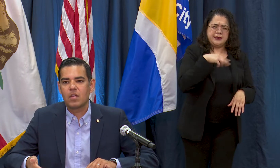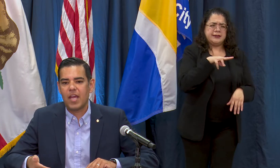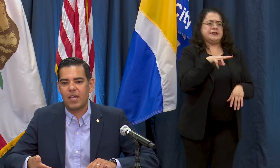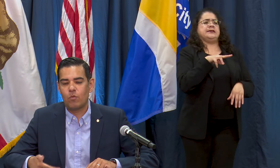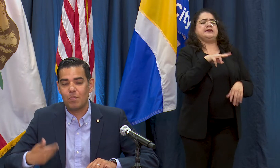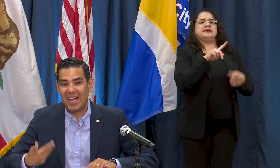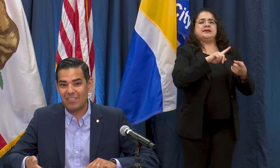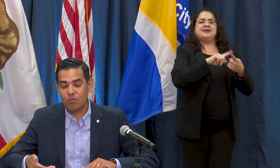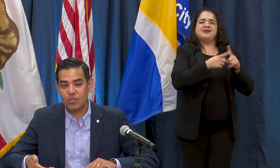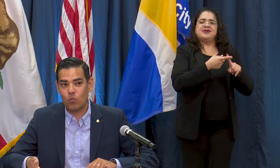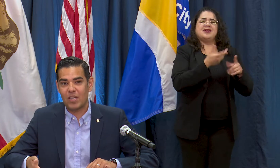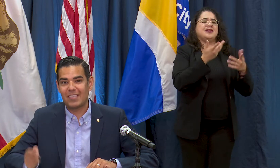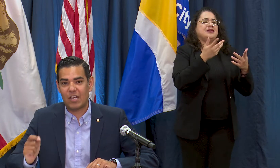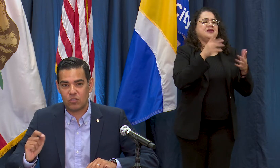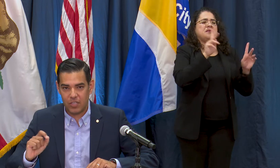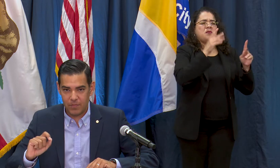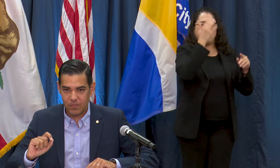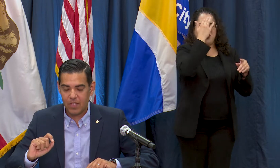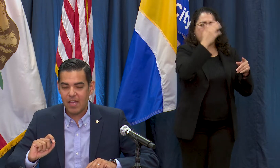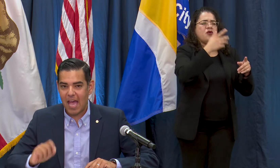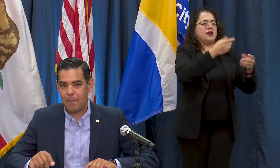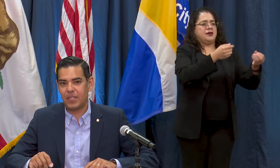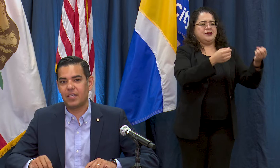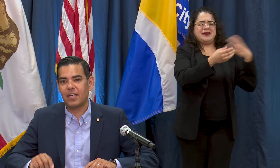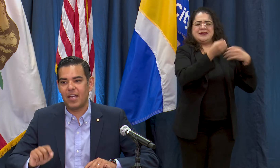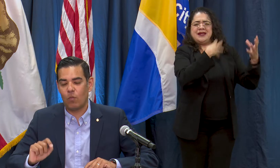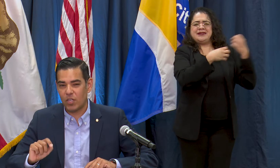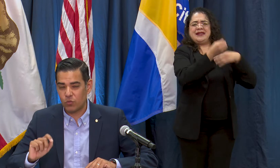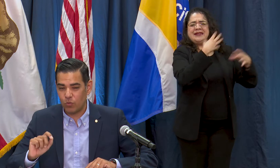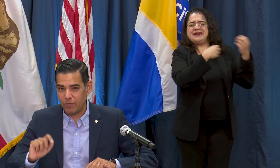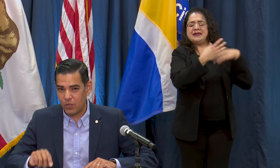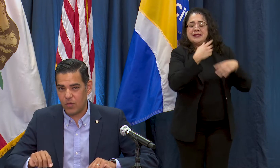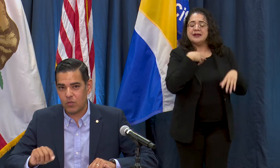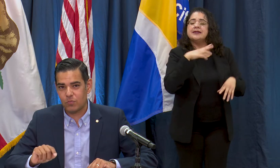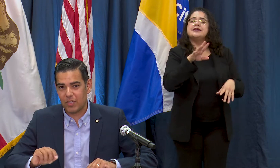reminders of what is actually happening and I want to just review those because